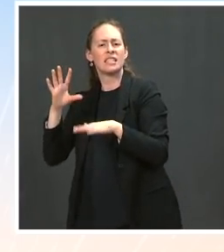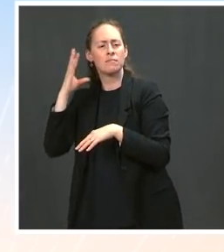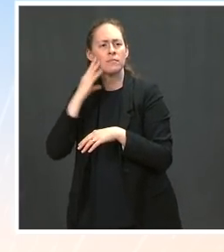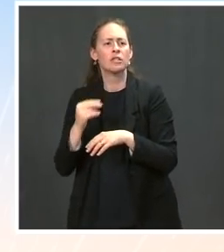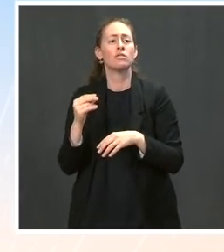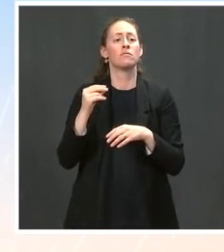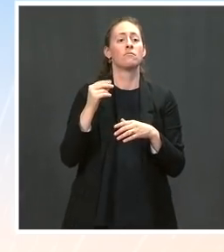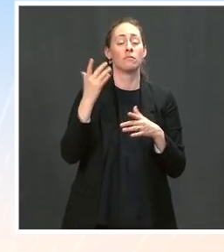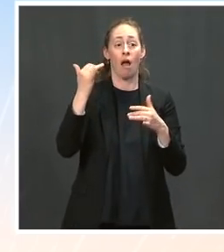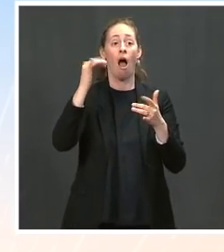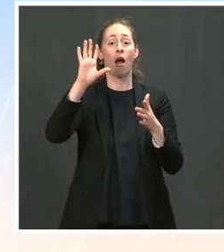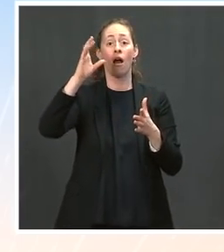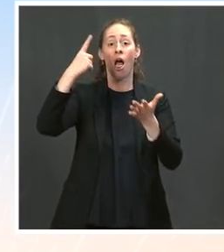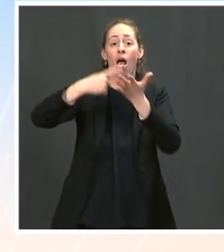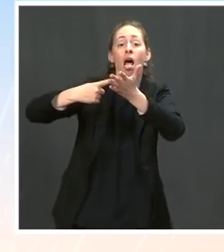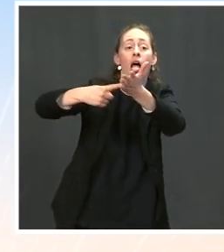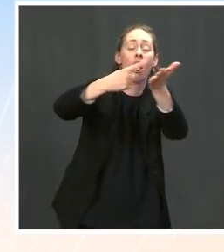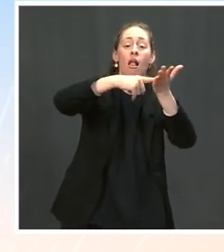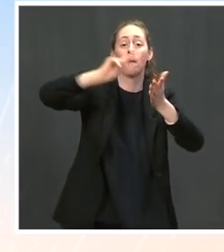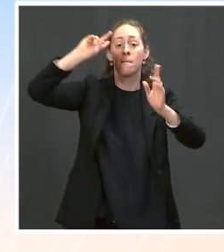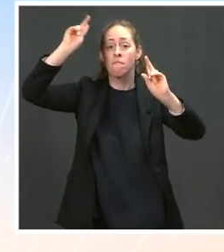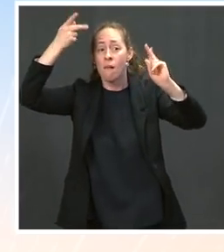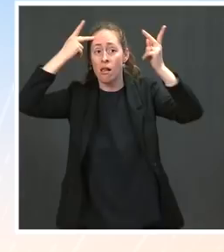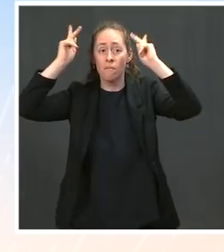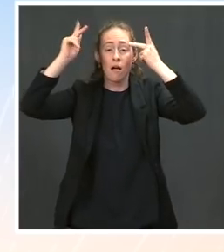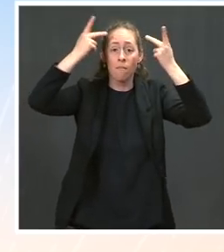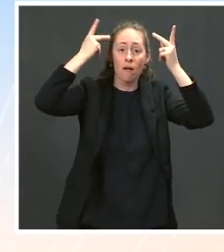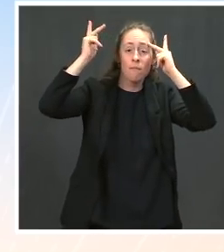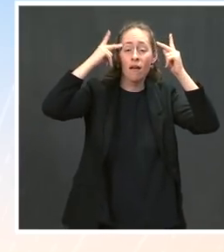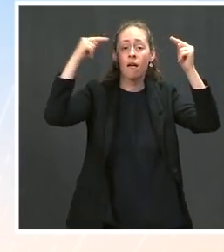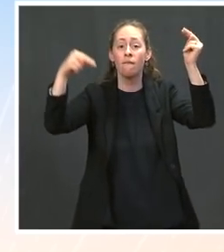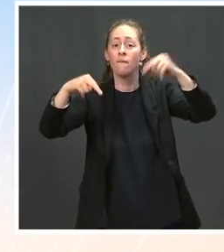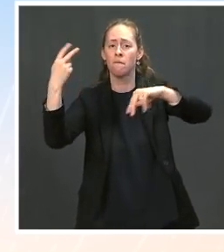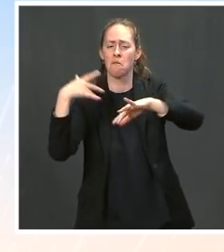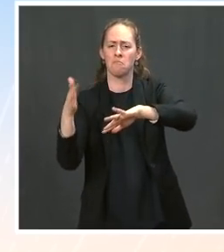and all the -- everything else, that's something that is an immediate,